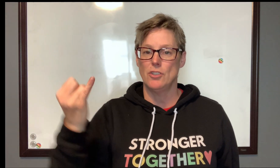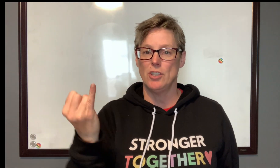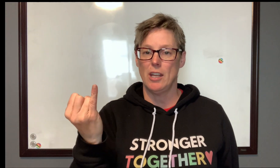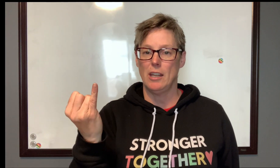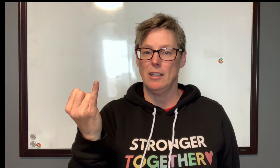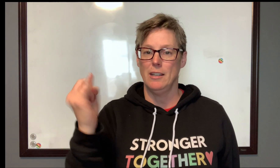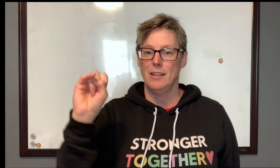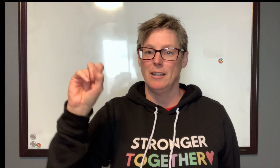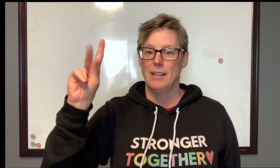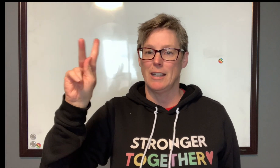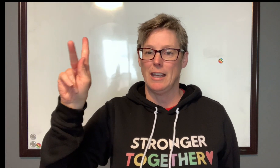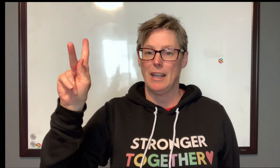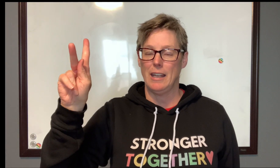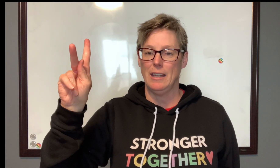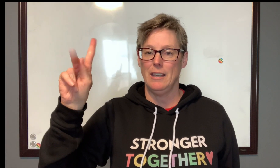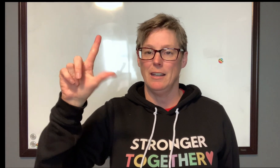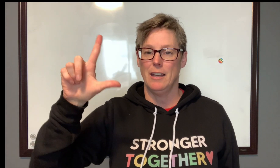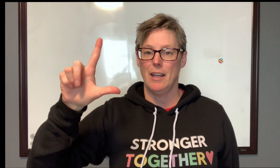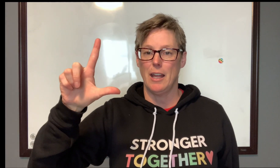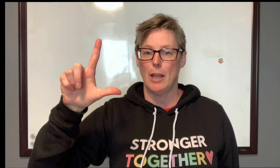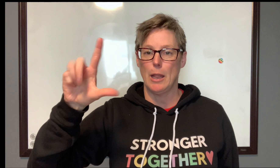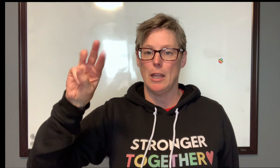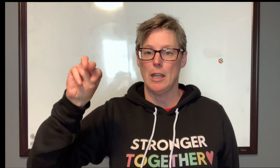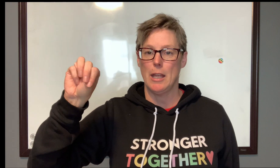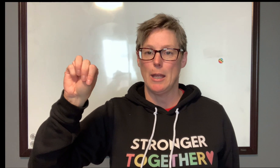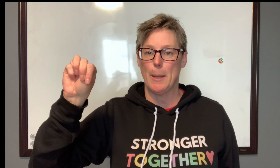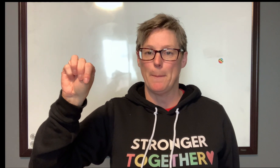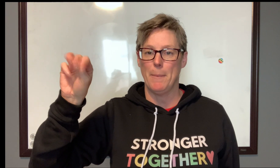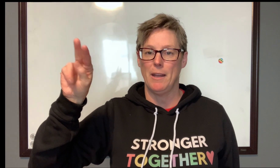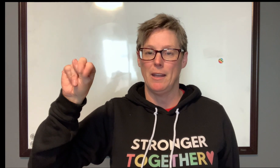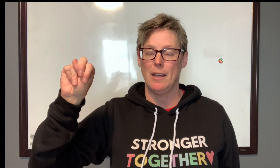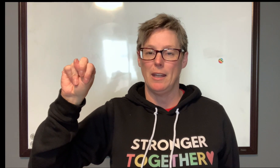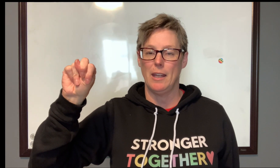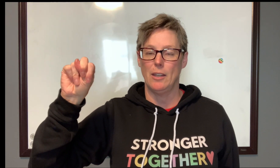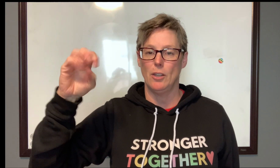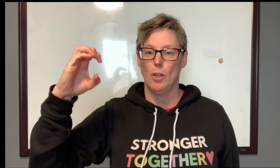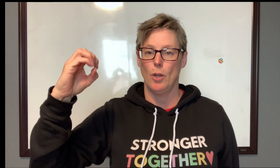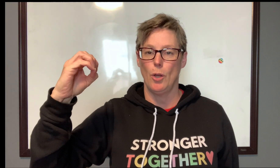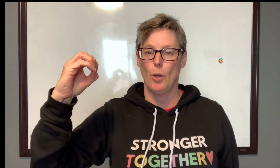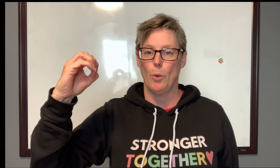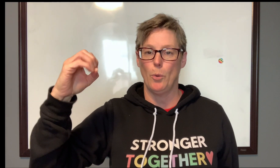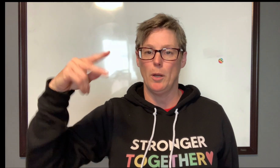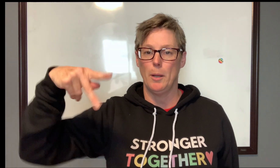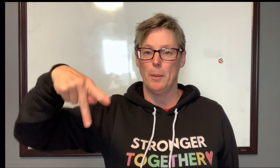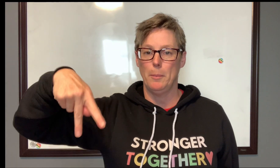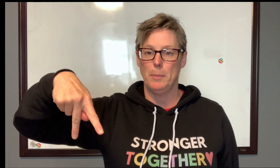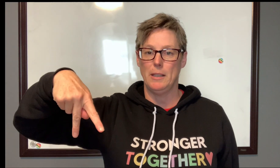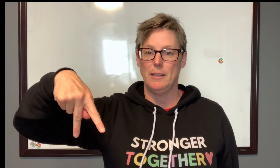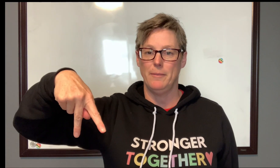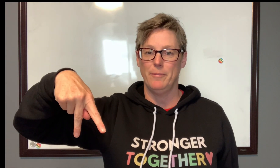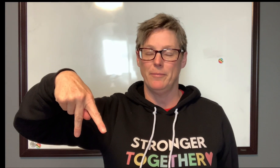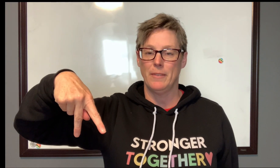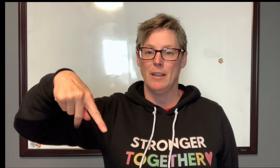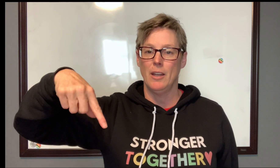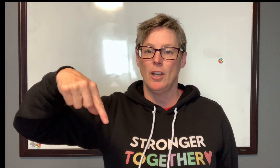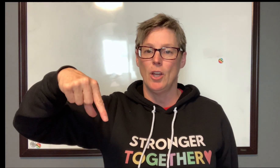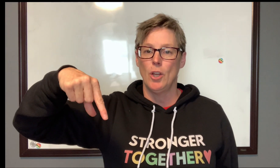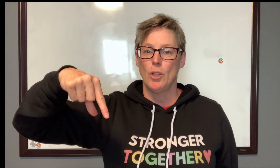j k l